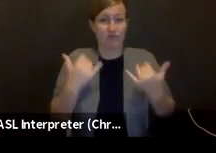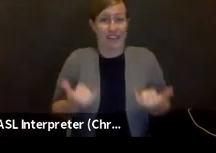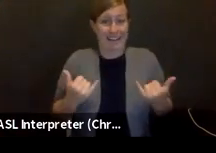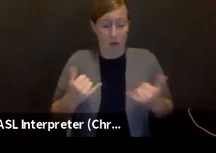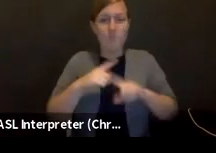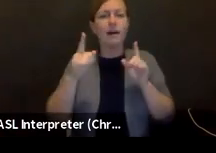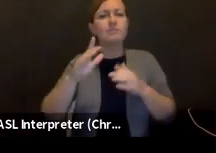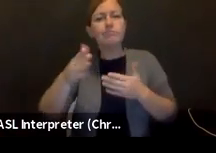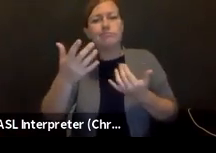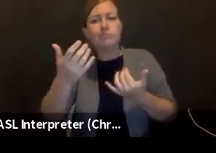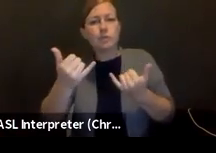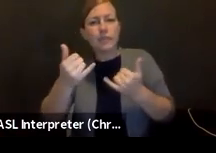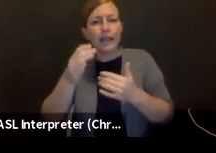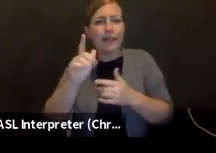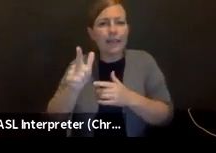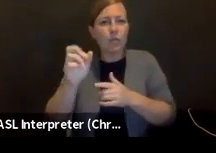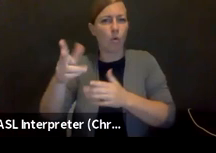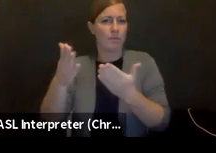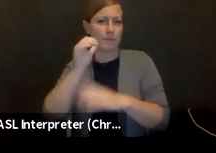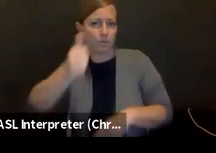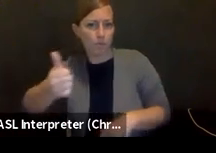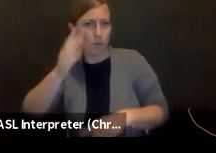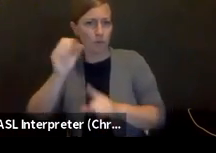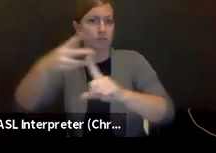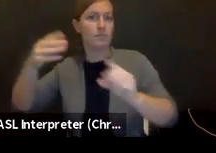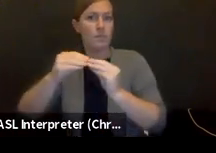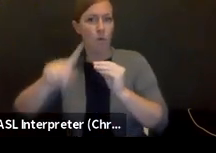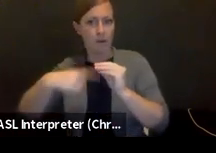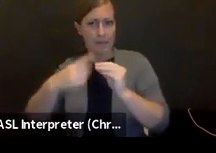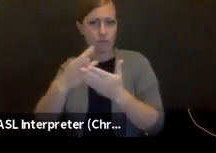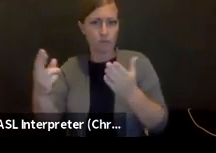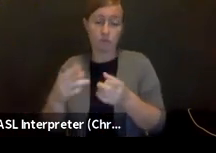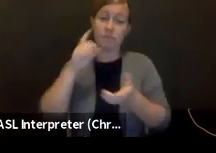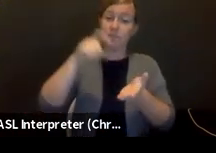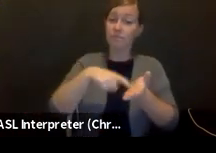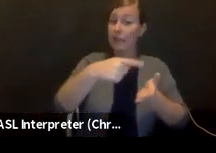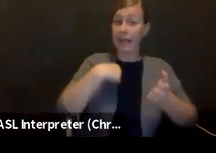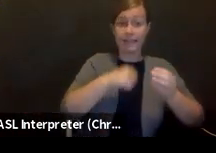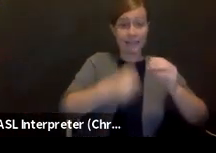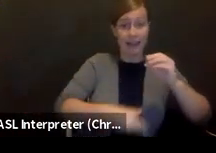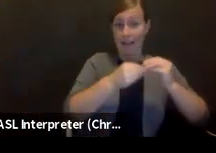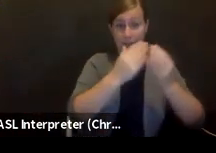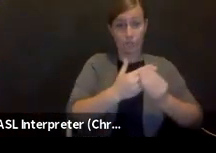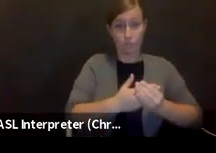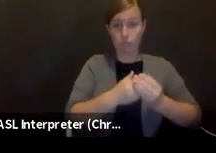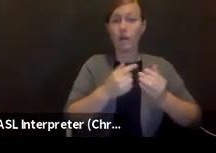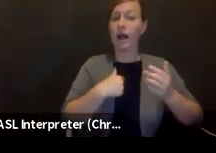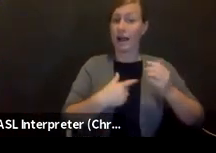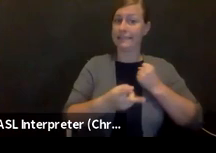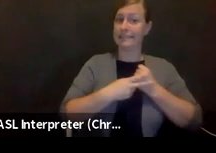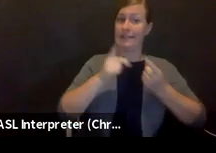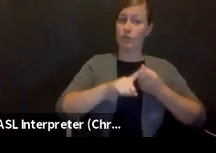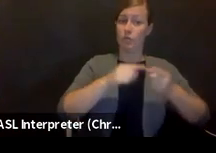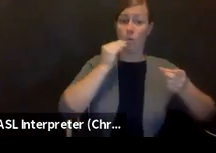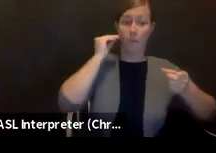ESD 189 - Amy Colburn: But just as you can see. So I, I didn't make sub folder. So it's just in that I had it selected to home, and I have unit three